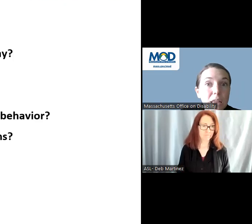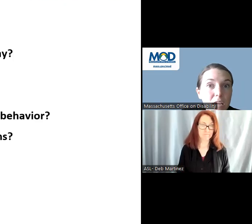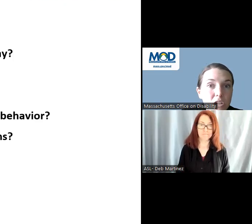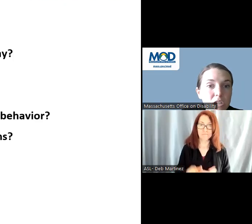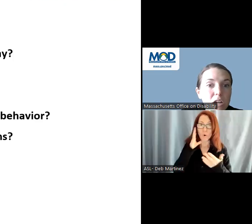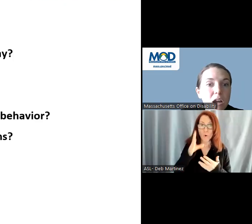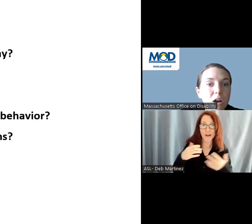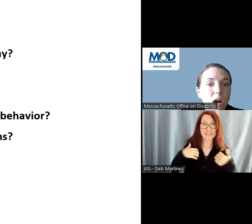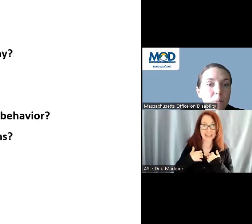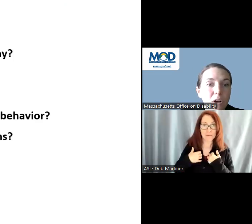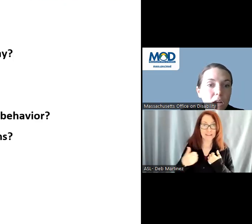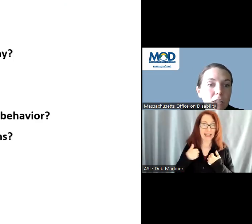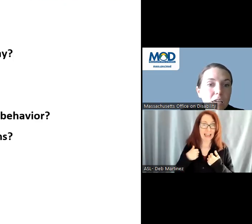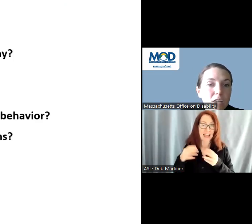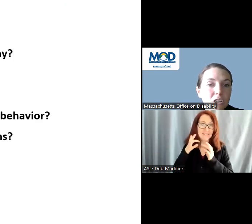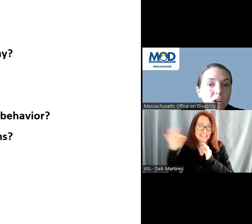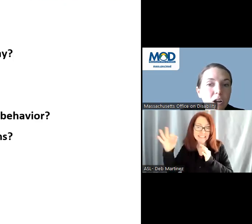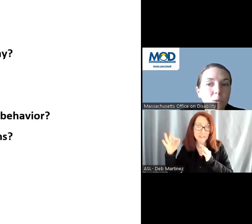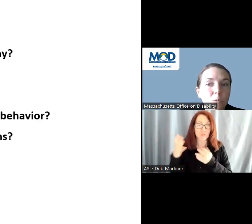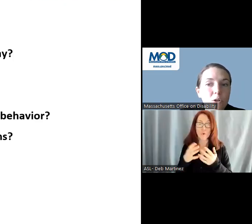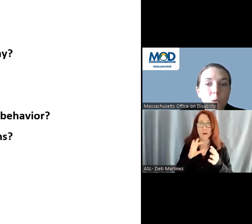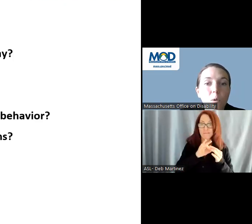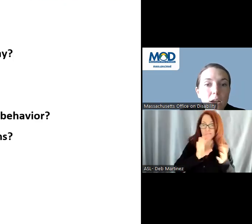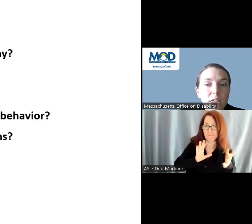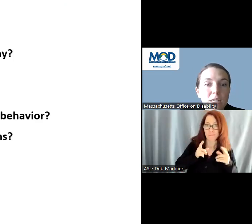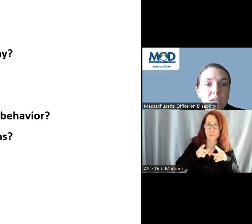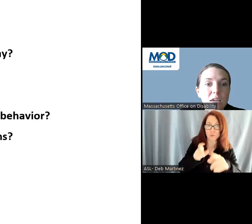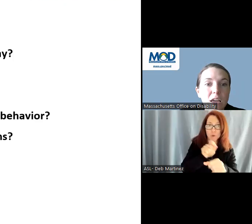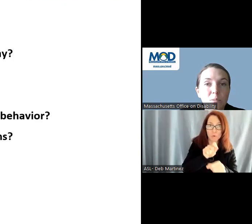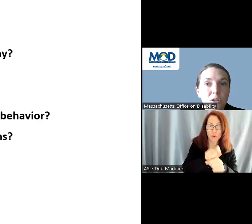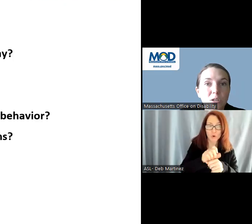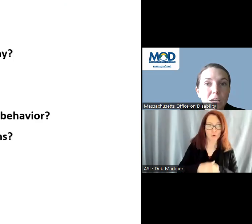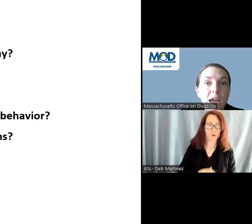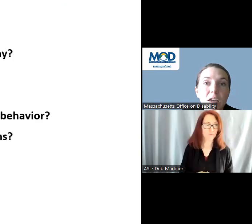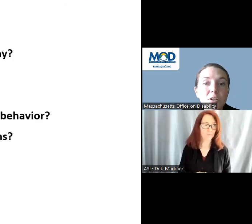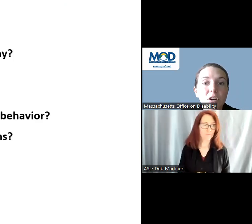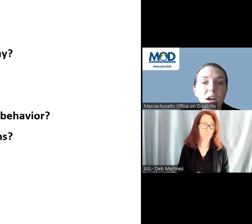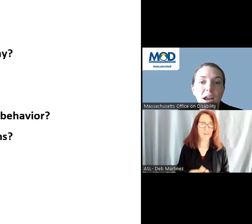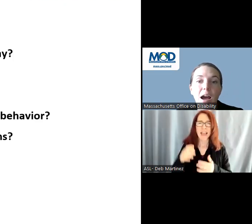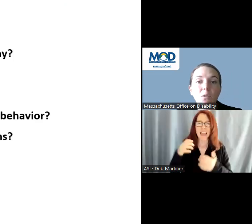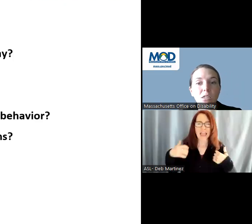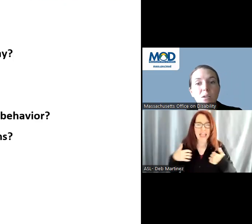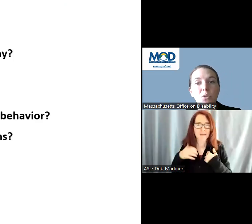be leashed or unleashed you know what is the animal's behavior and how does the employee